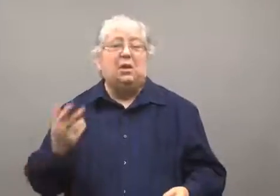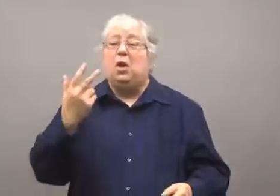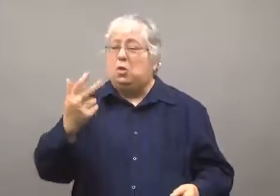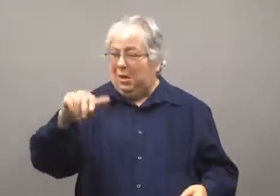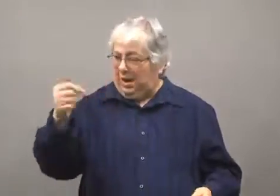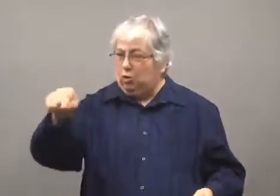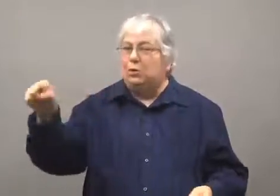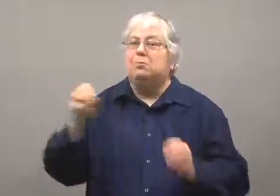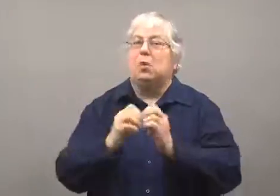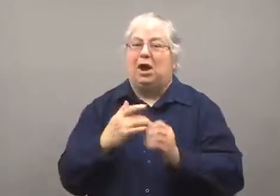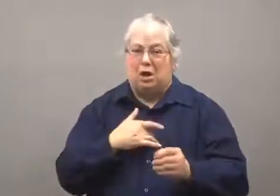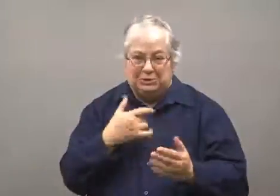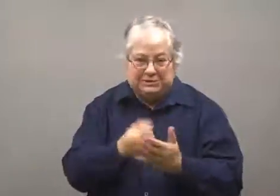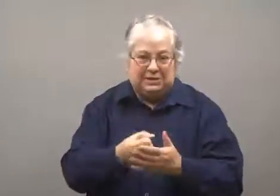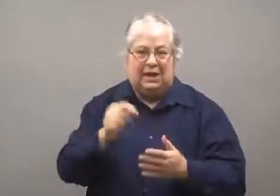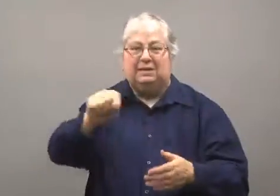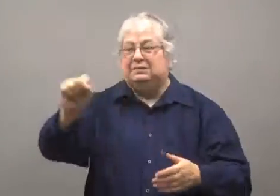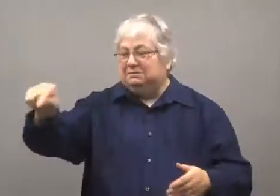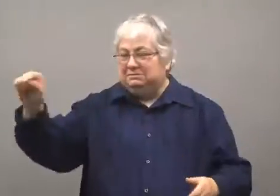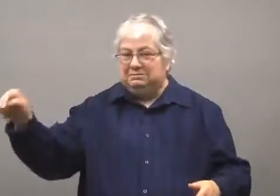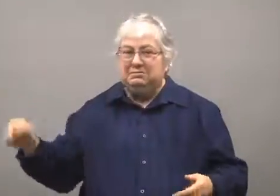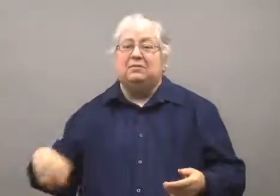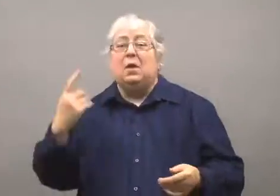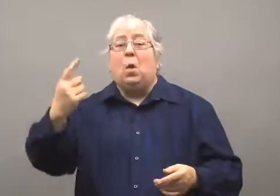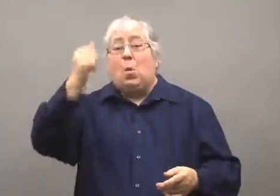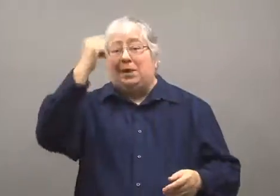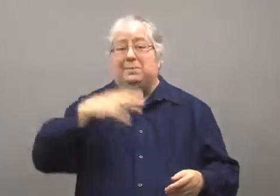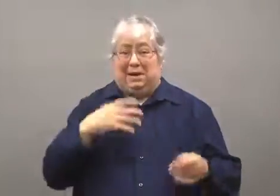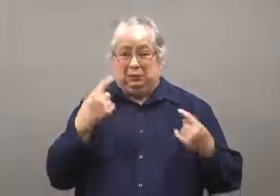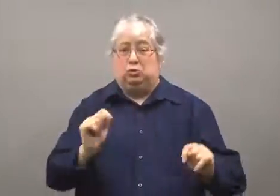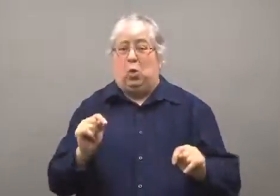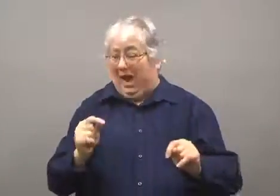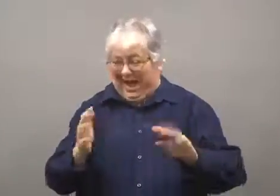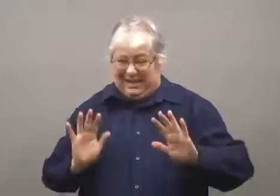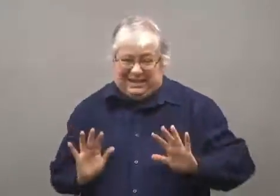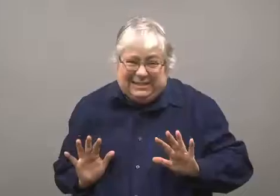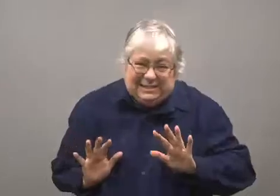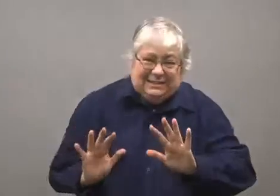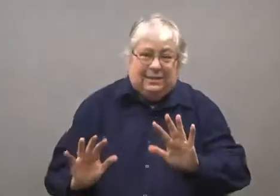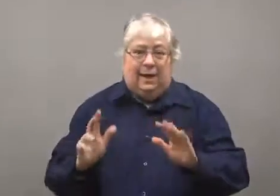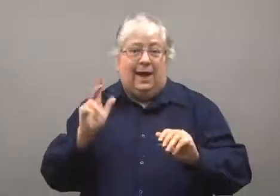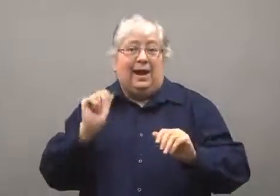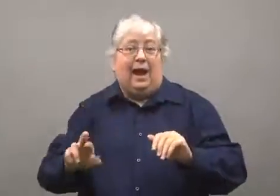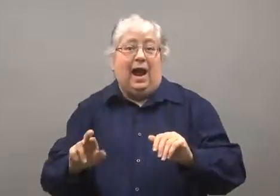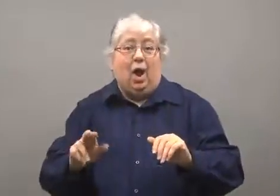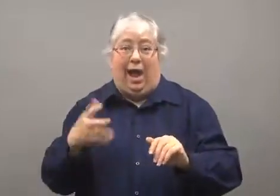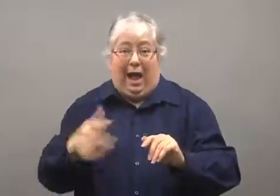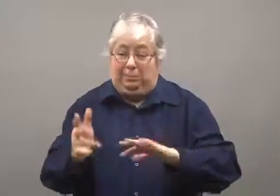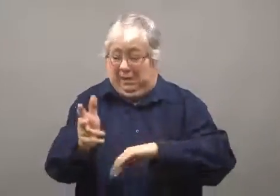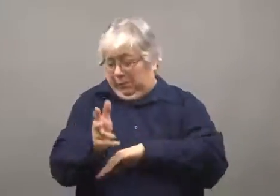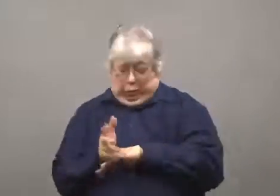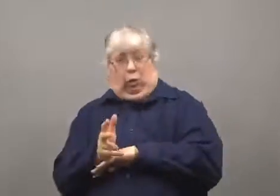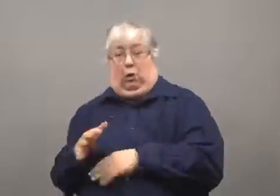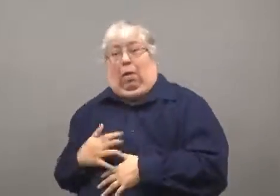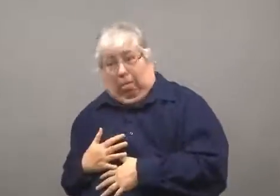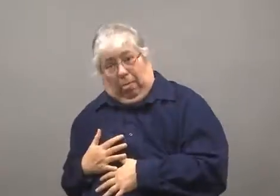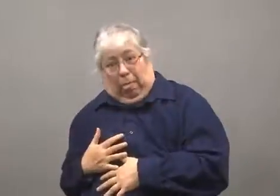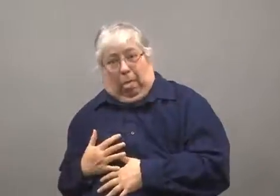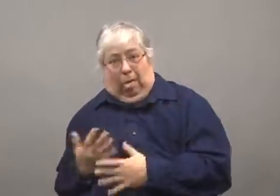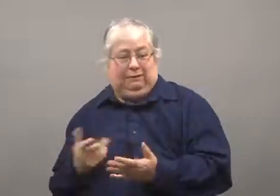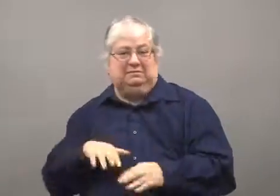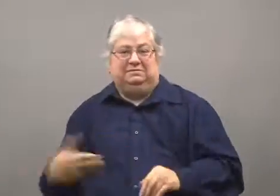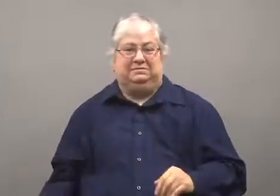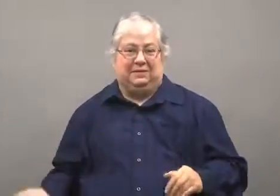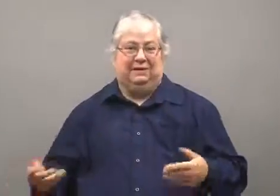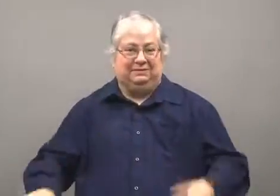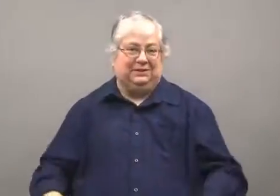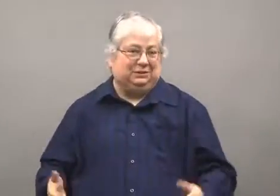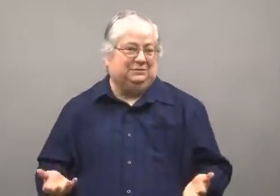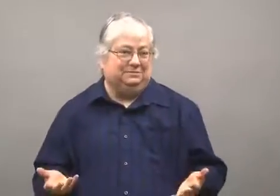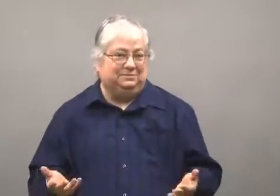Three other heart attack deaths were reported.